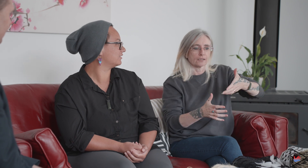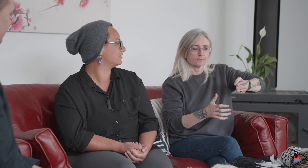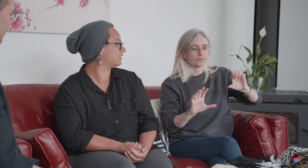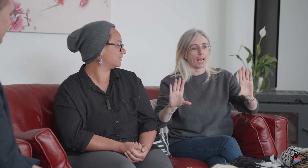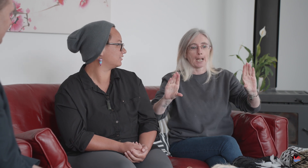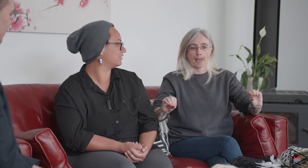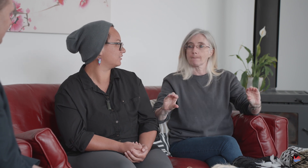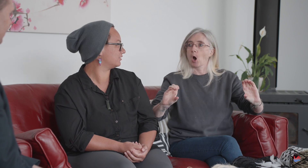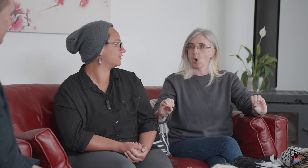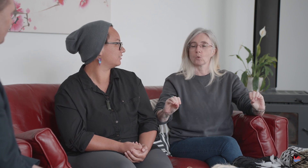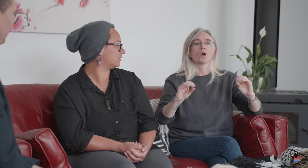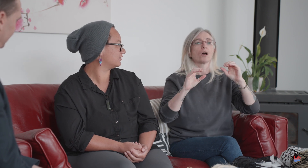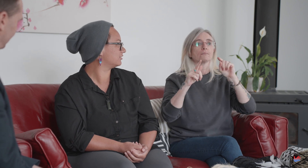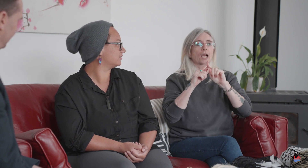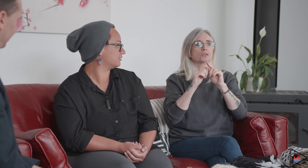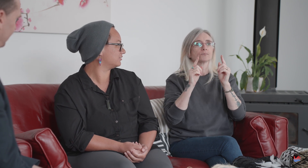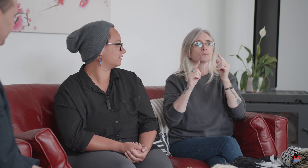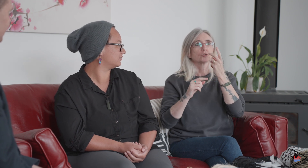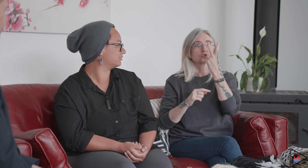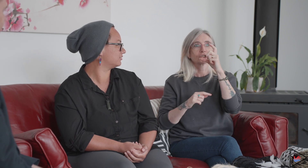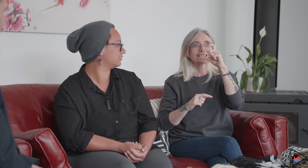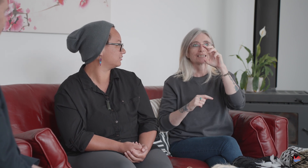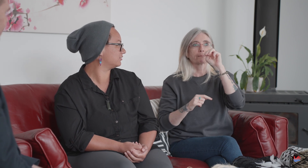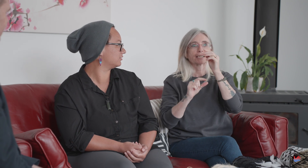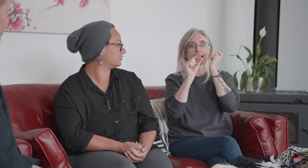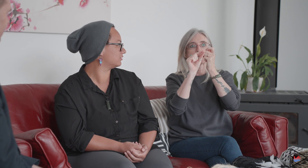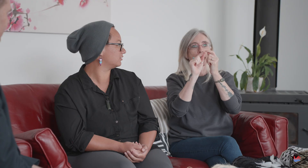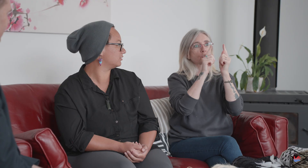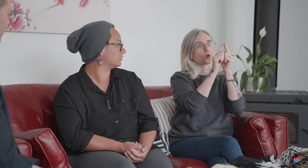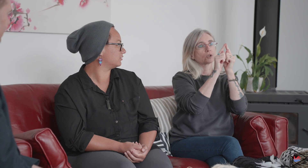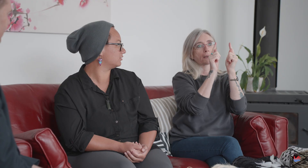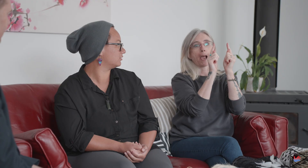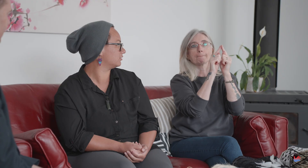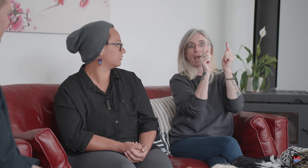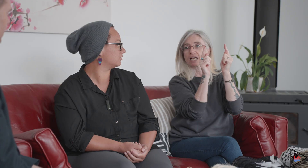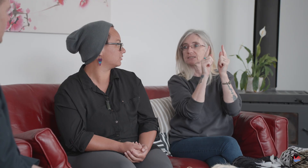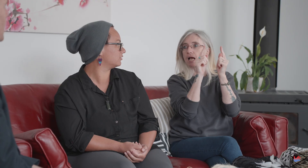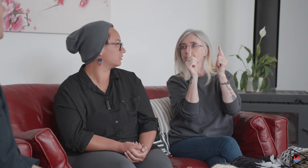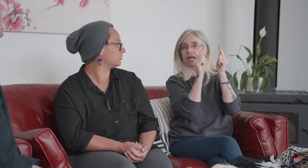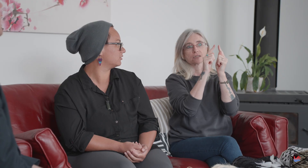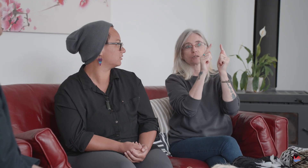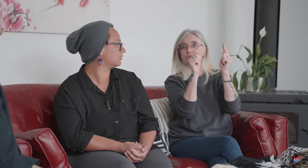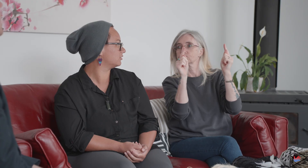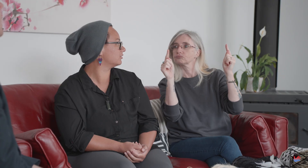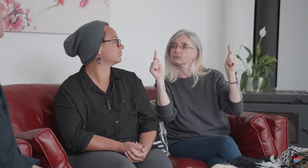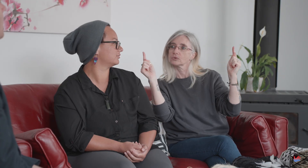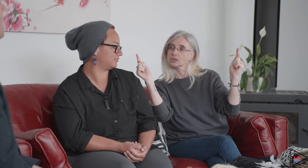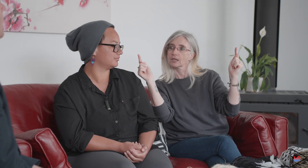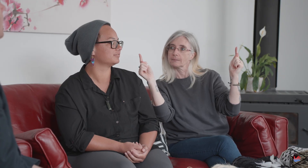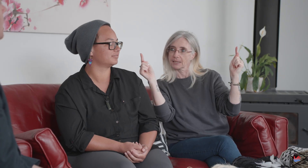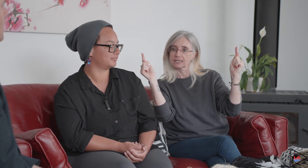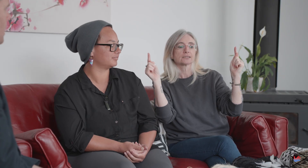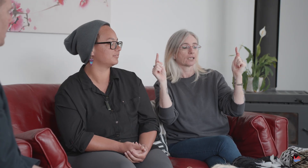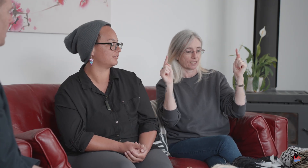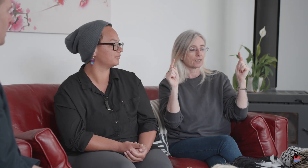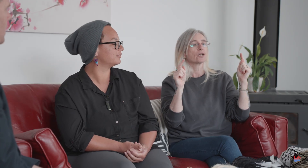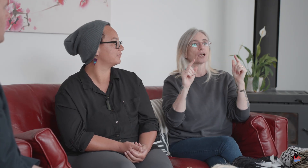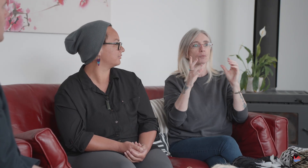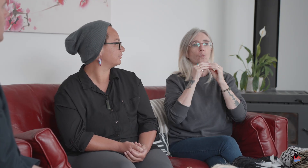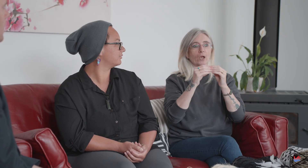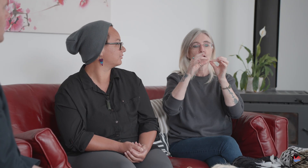clamp down to keep stable and then every 2 centimetres you hammer in a nail along the frame and then